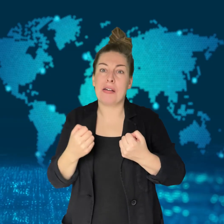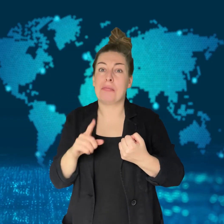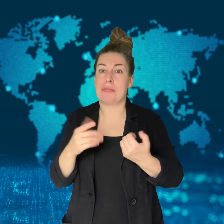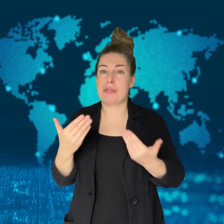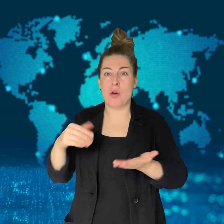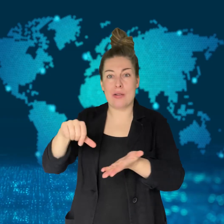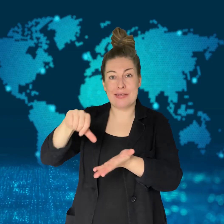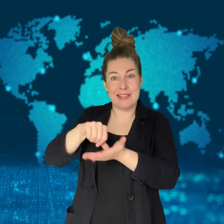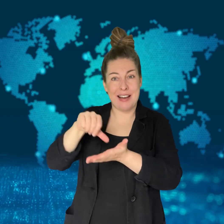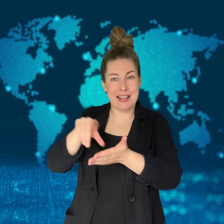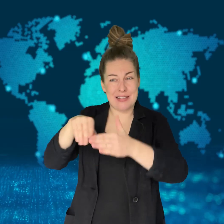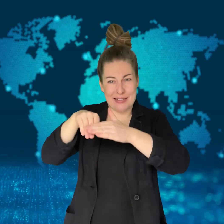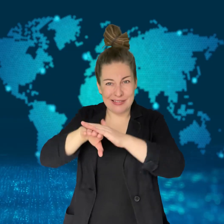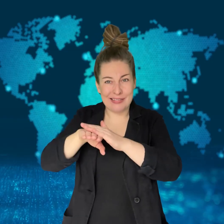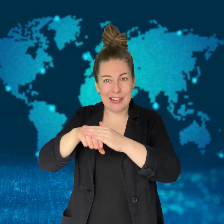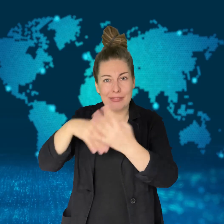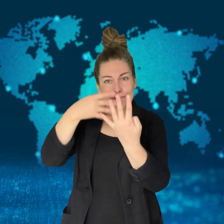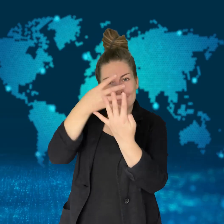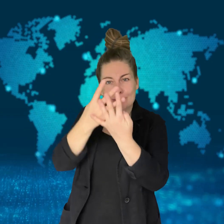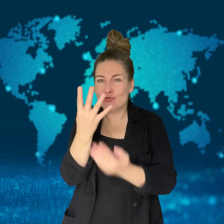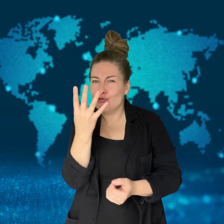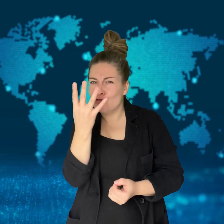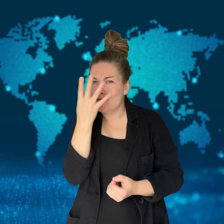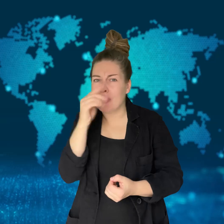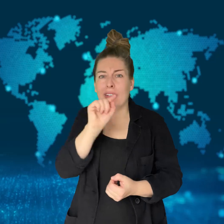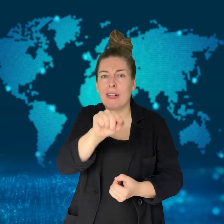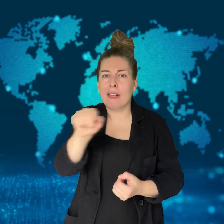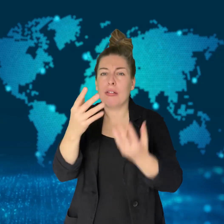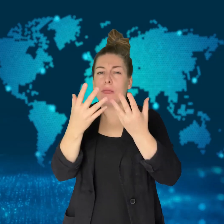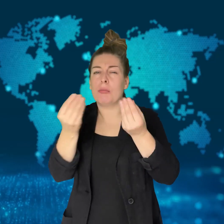Many women went against the country's authorities by